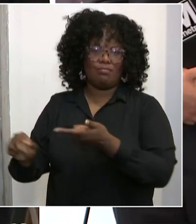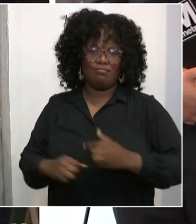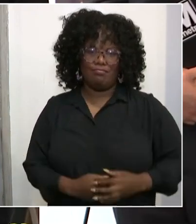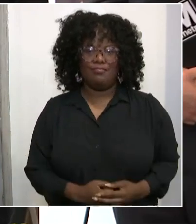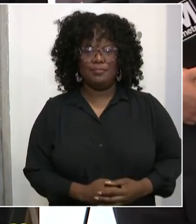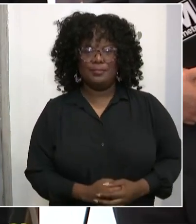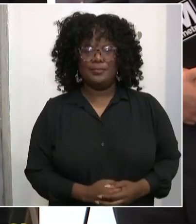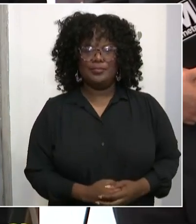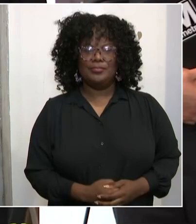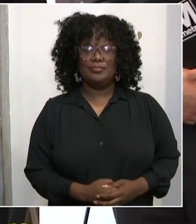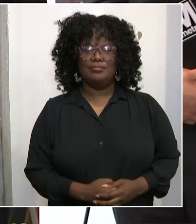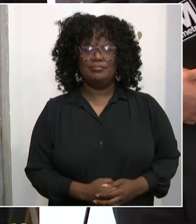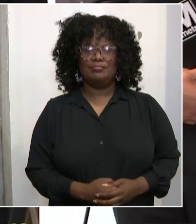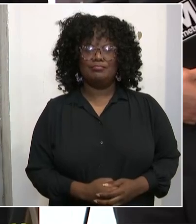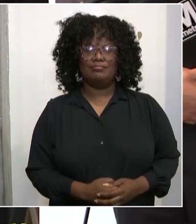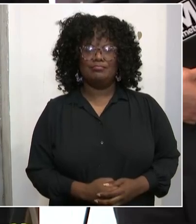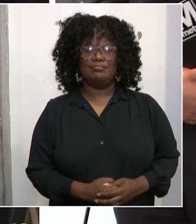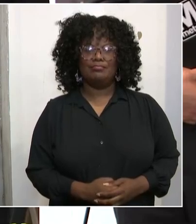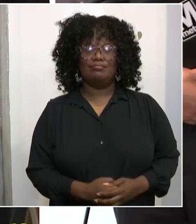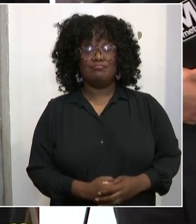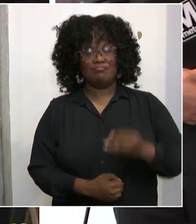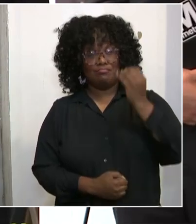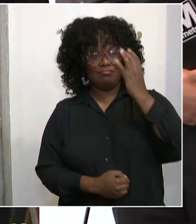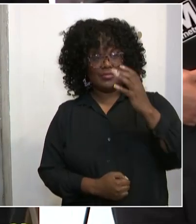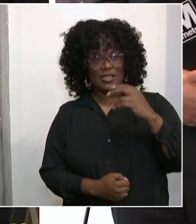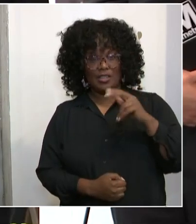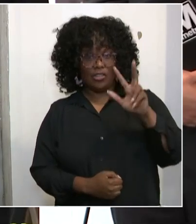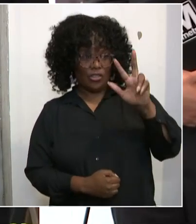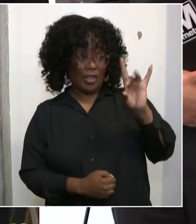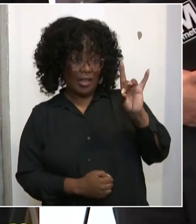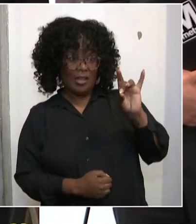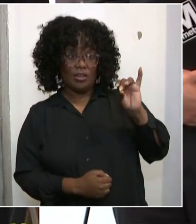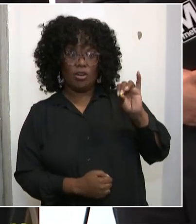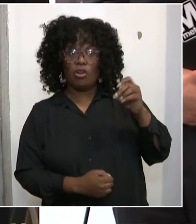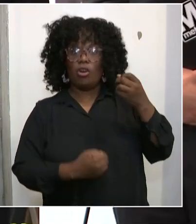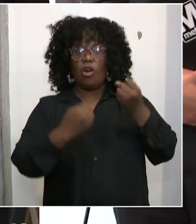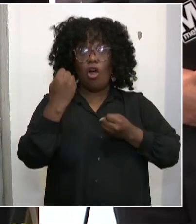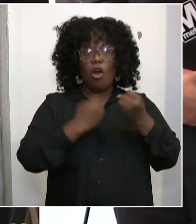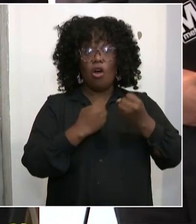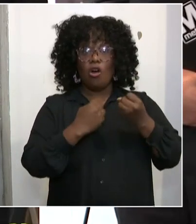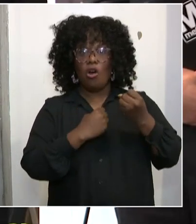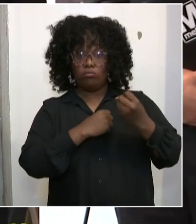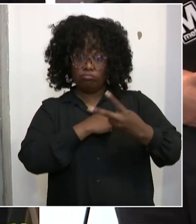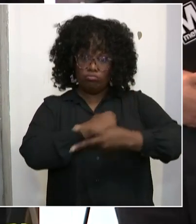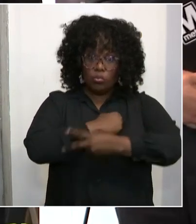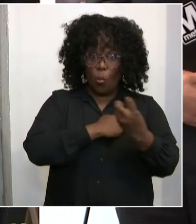A 38% reduction in carjackings, a 22% reduction in robberies along with a